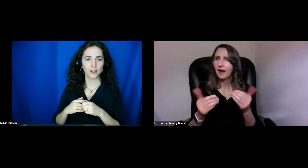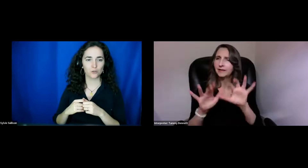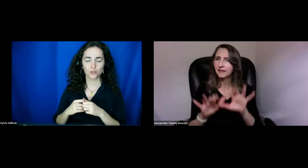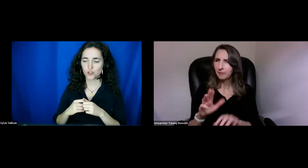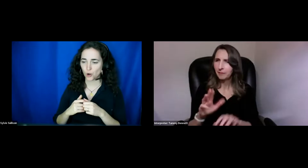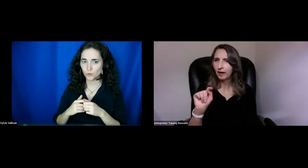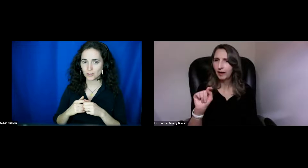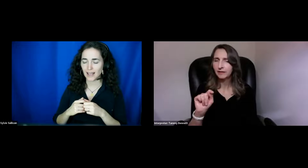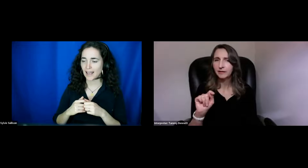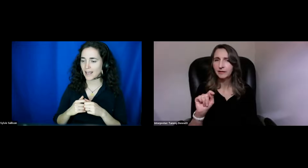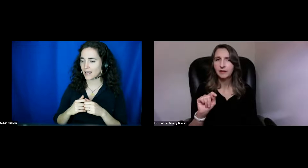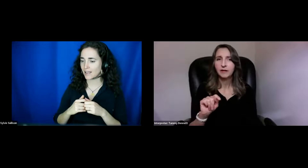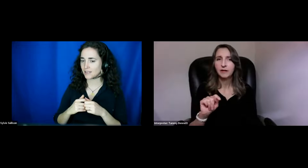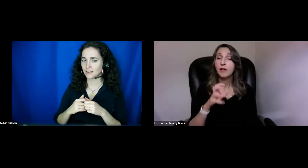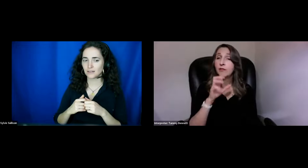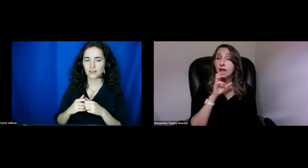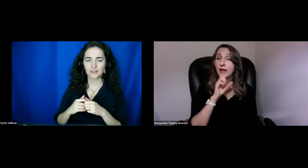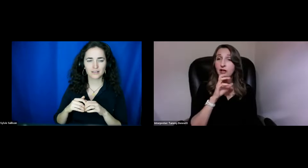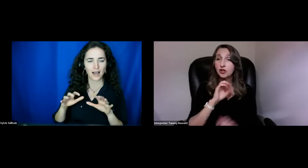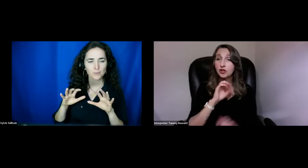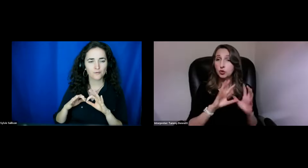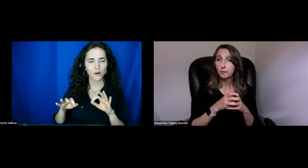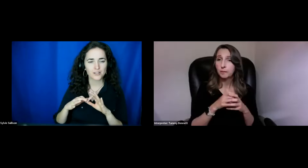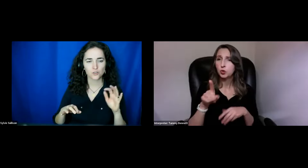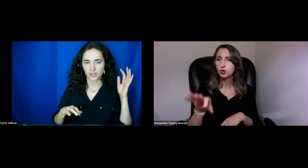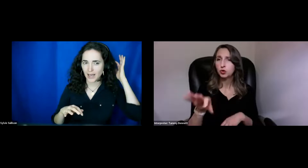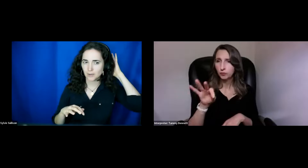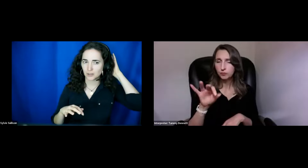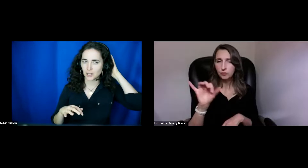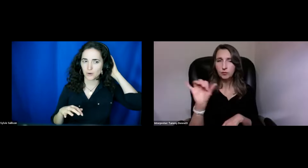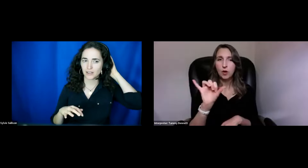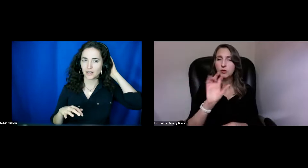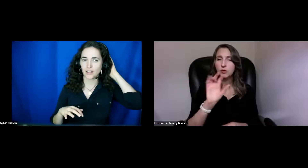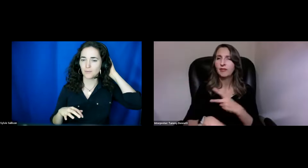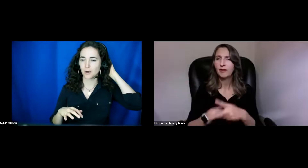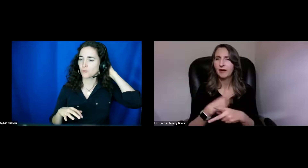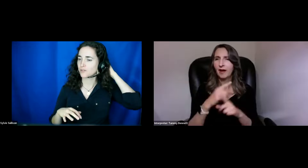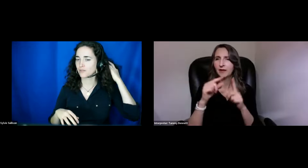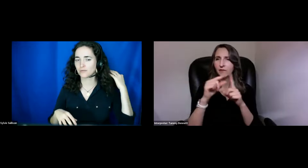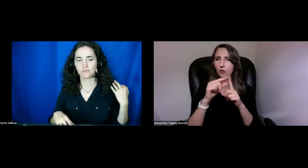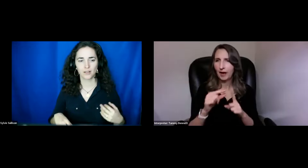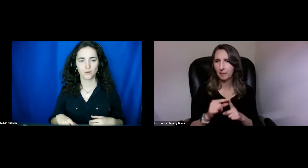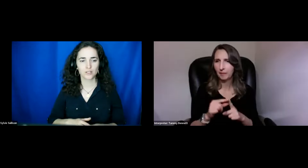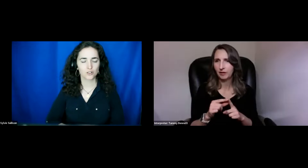group that you that you chose, and the type of phrases of vocabulary that we that you came up with.